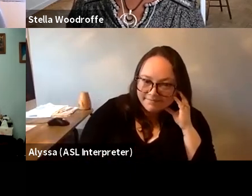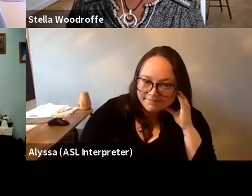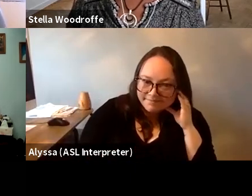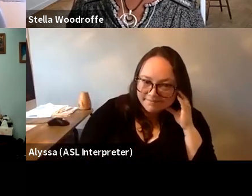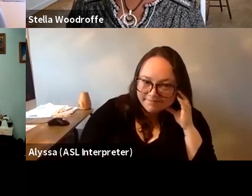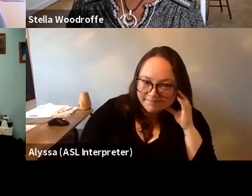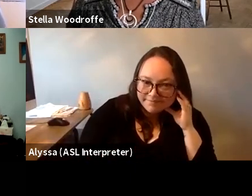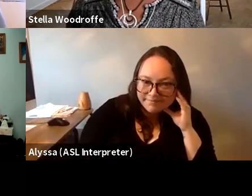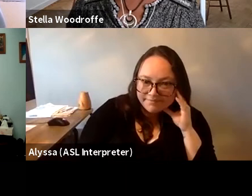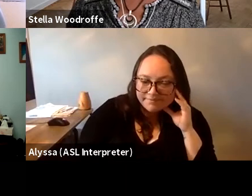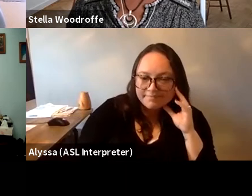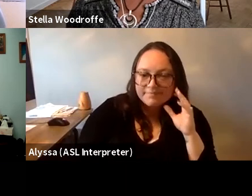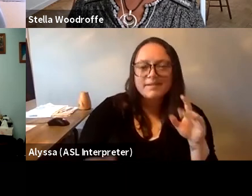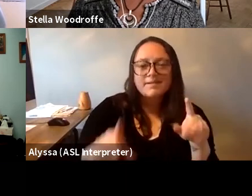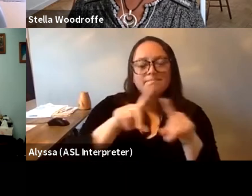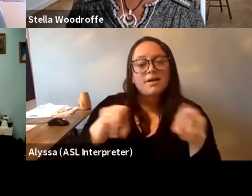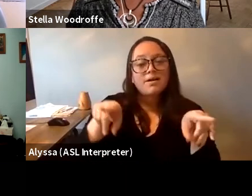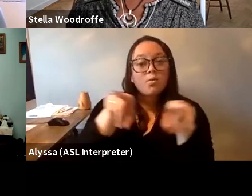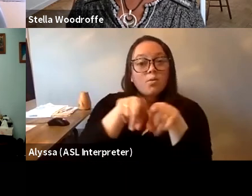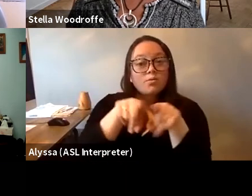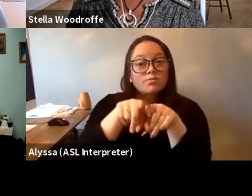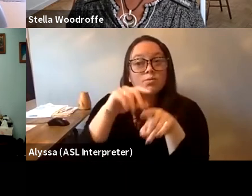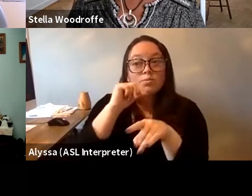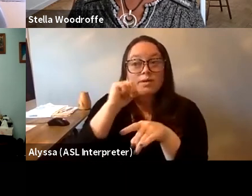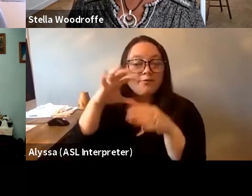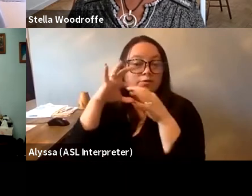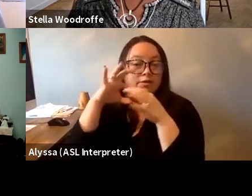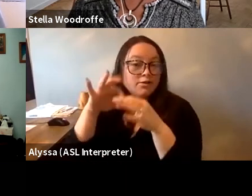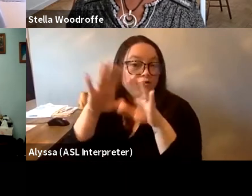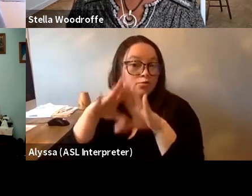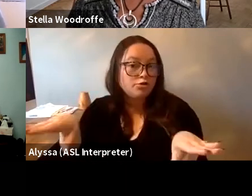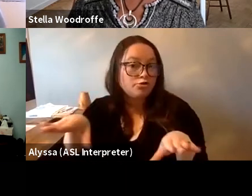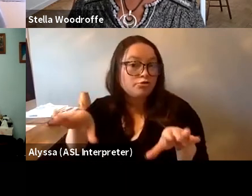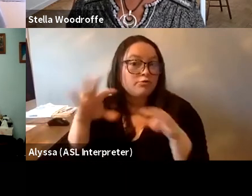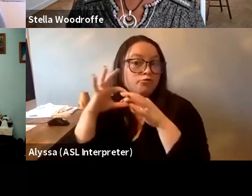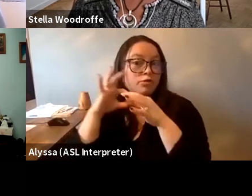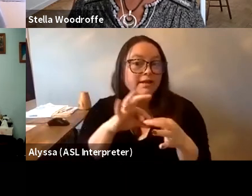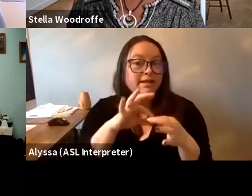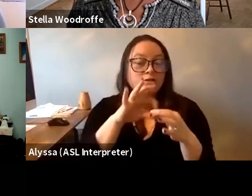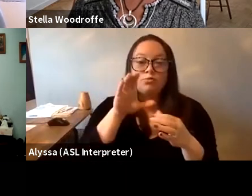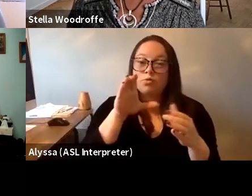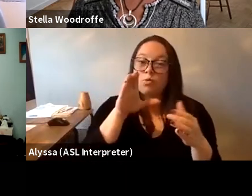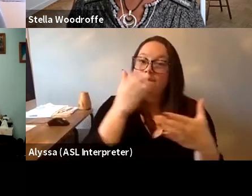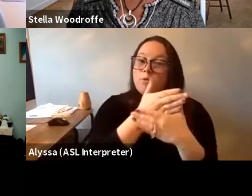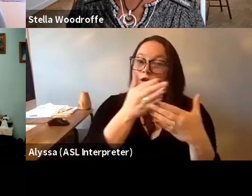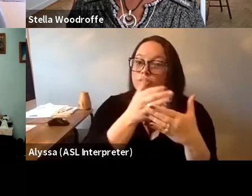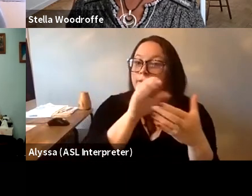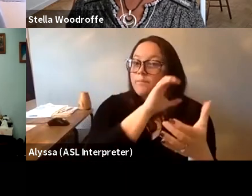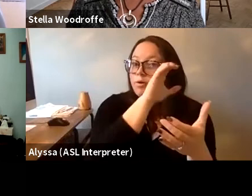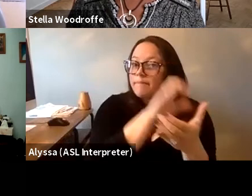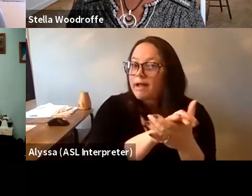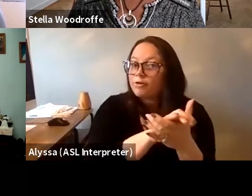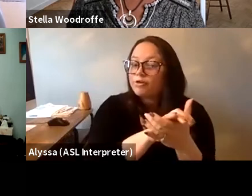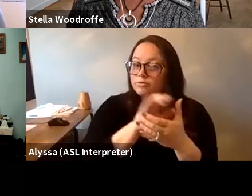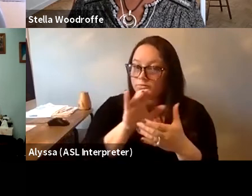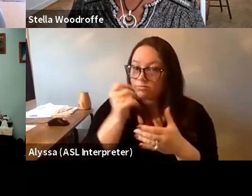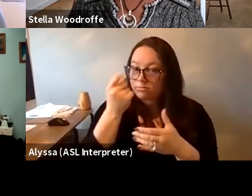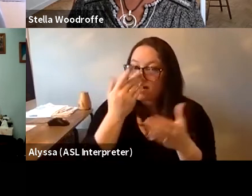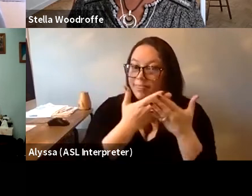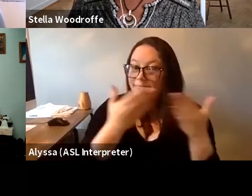but in the relationship side, things like this can either really bring you stronger and stronger together, or it can rip